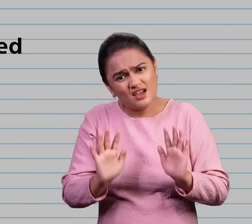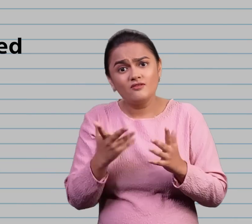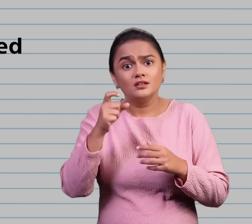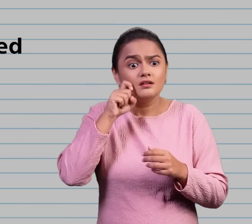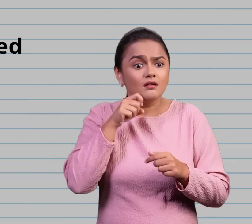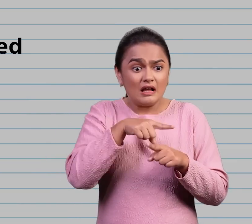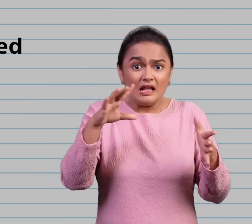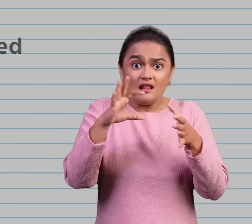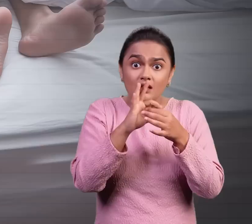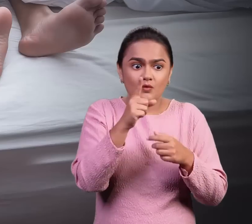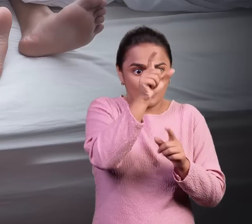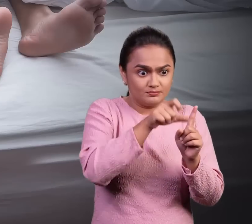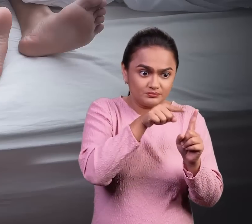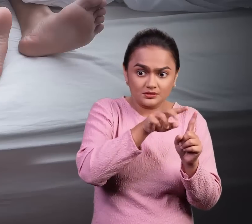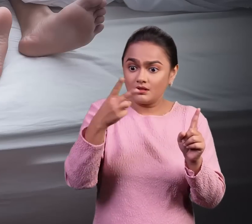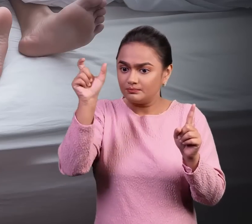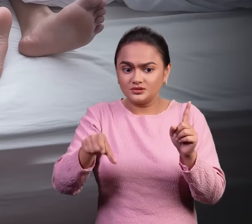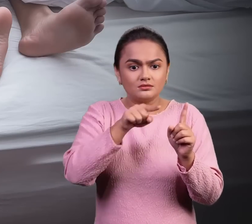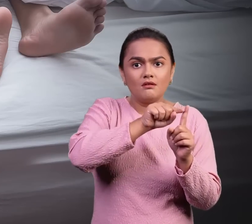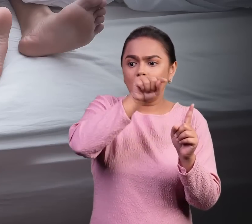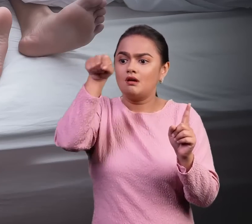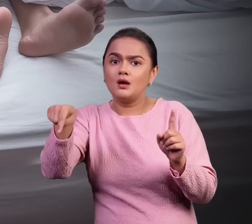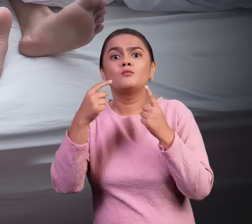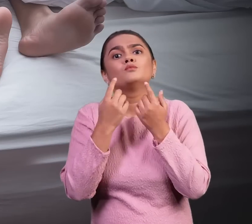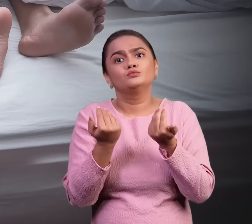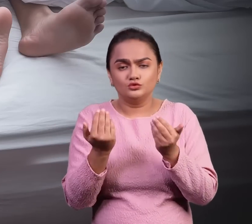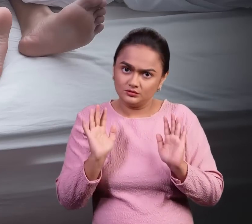It is transmitted from one person to another during sex.